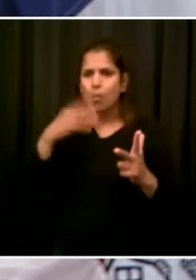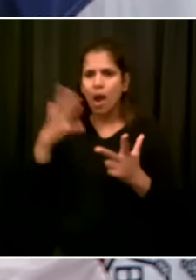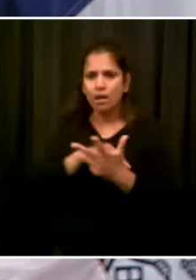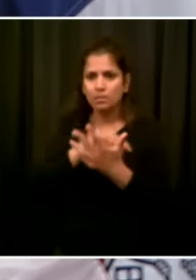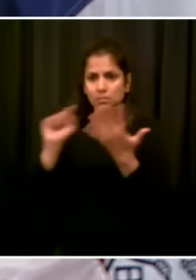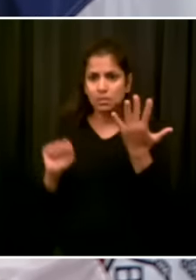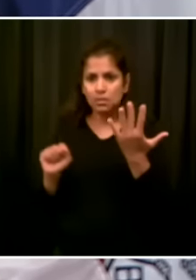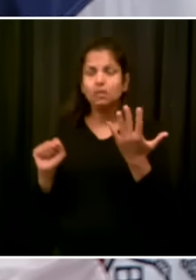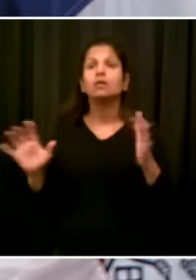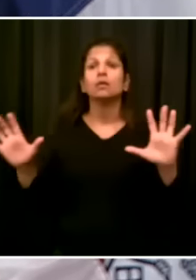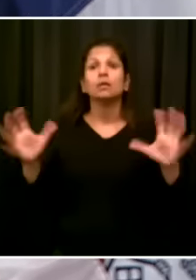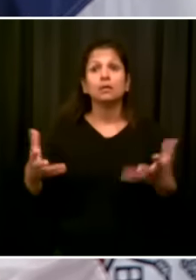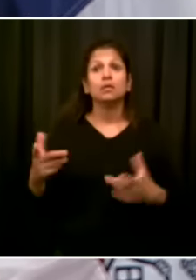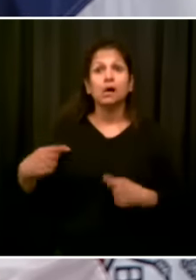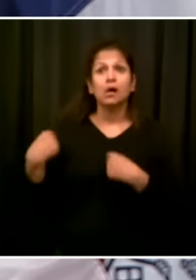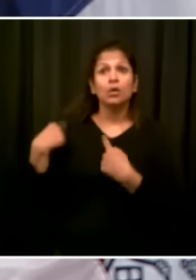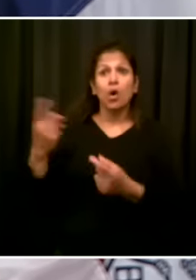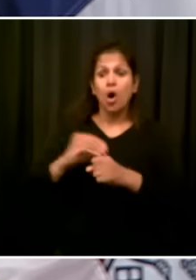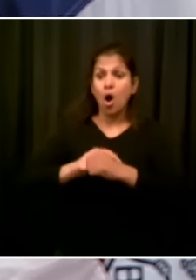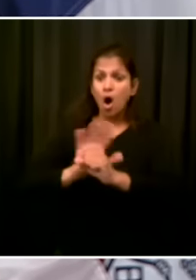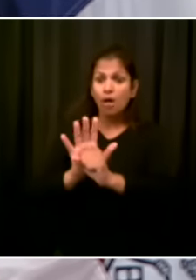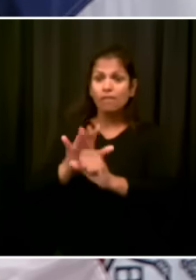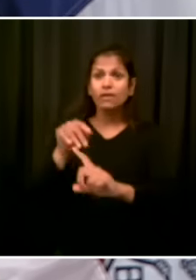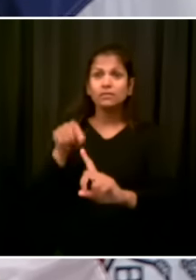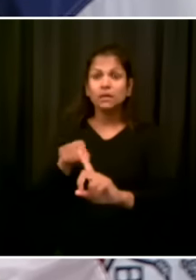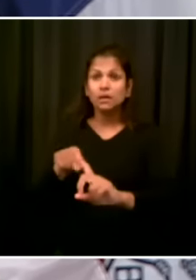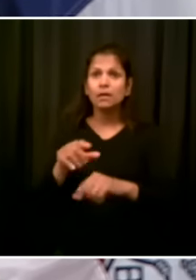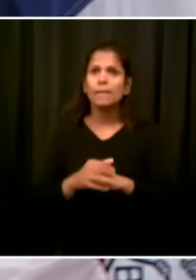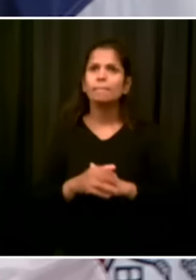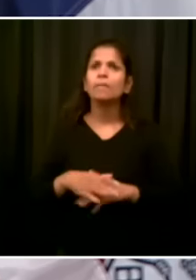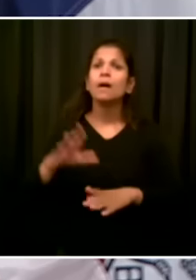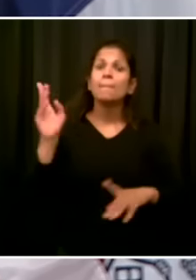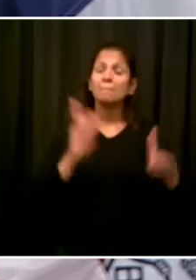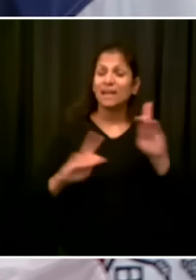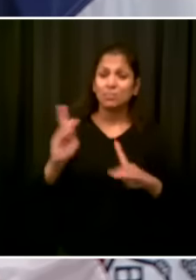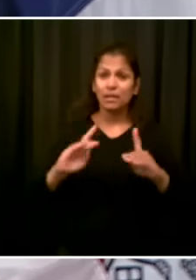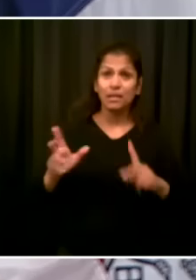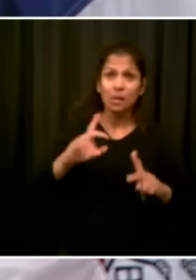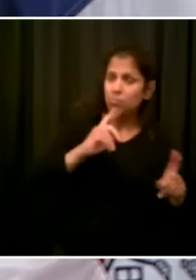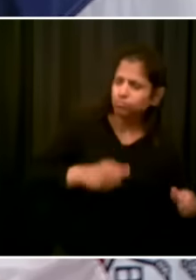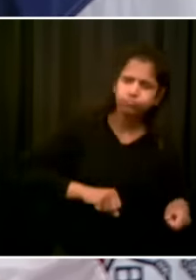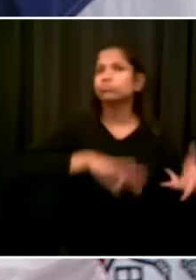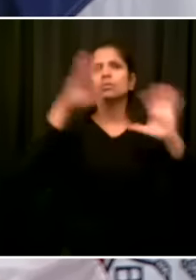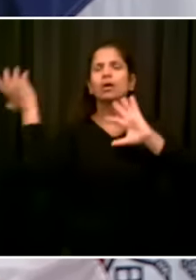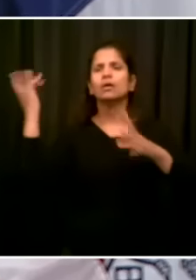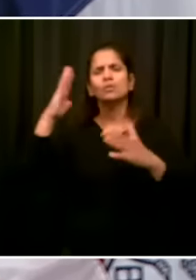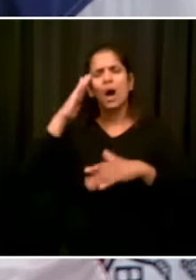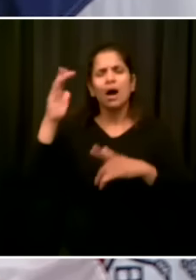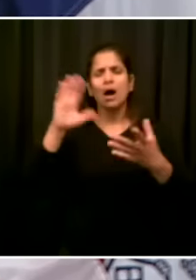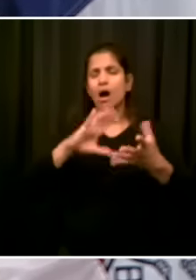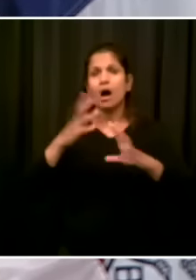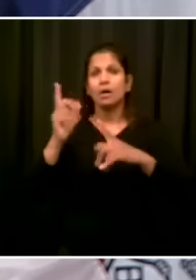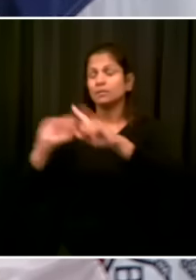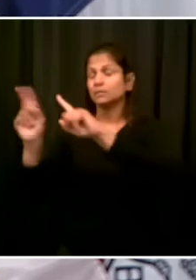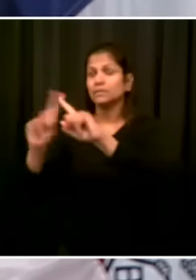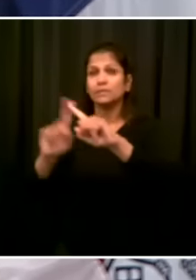I THINK IT WAS THE WRONG TIME